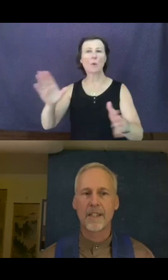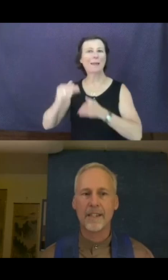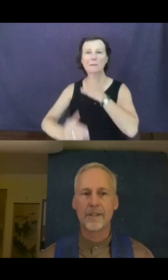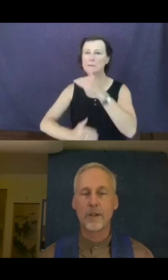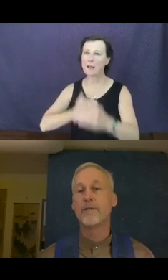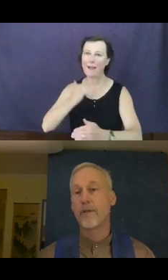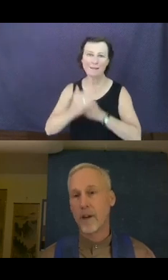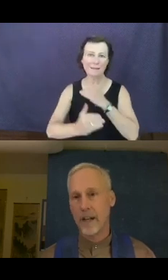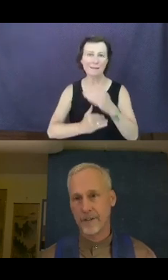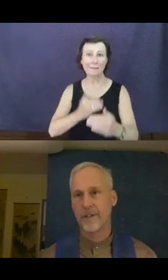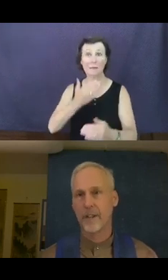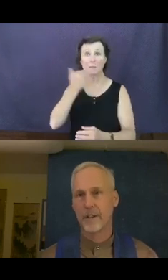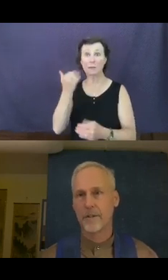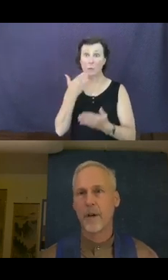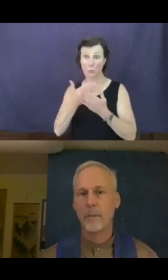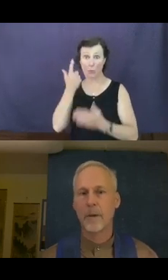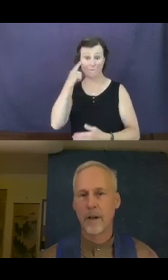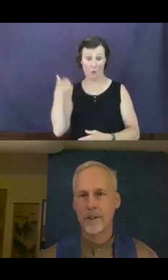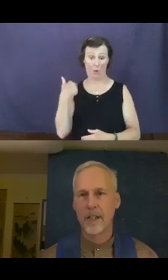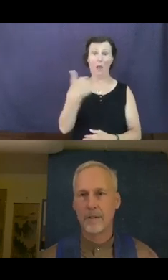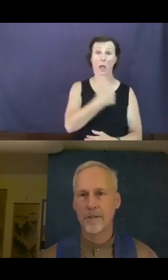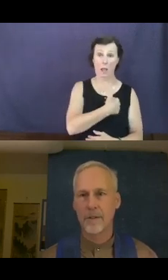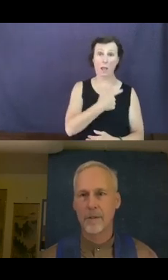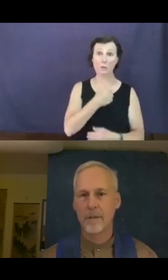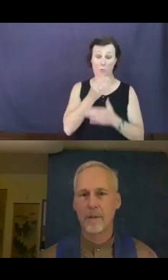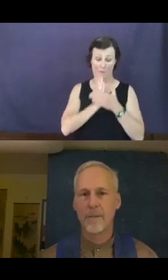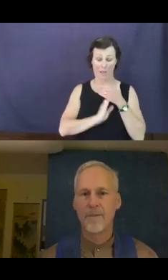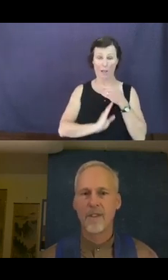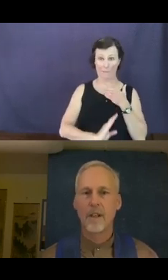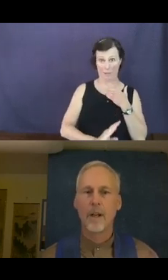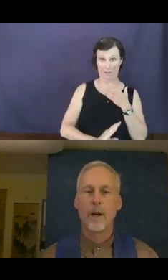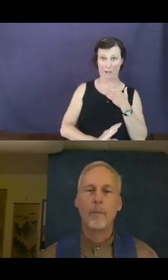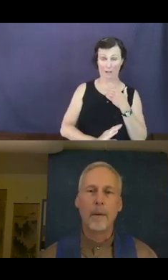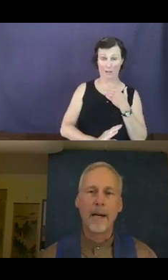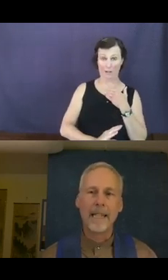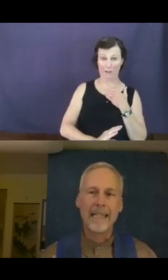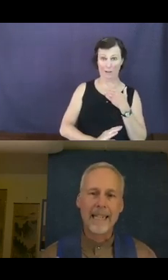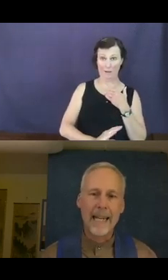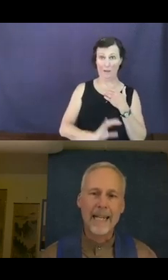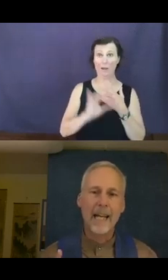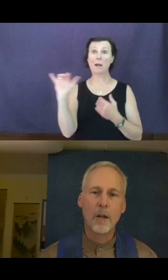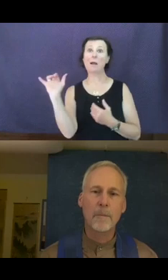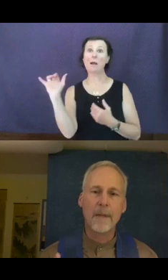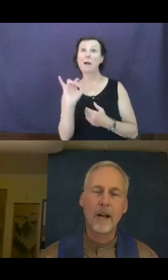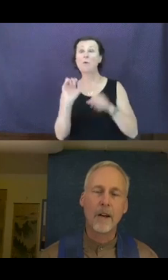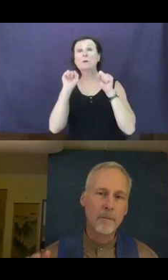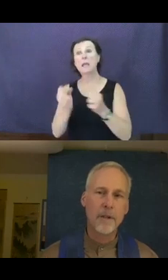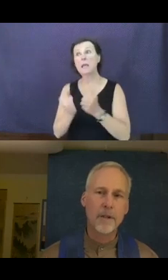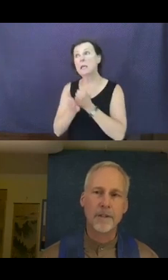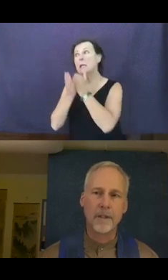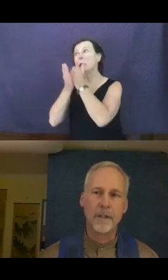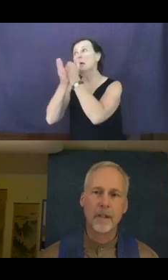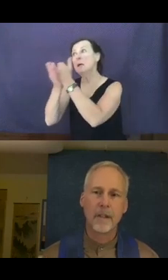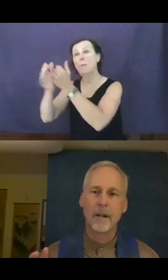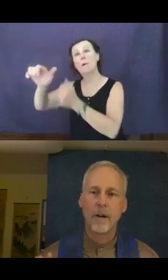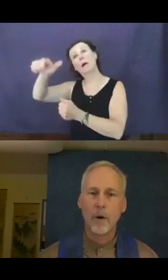it's good for us to humble ourselves, but it can help the other person open up